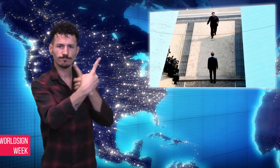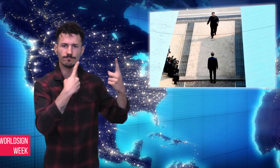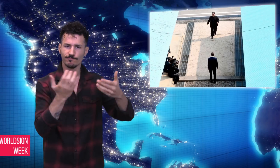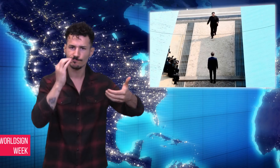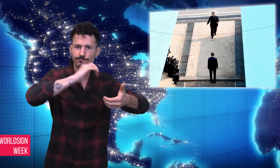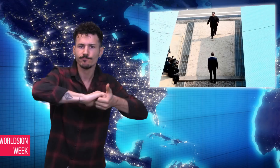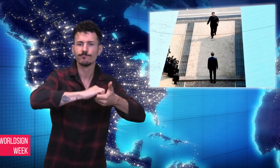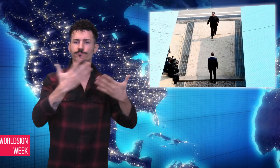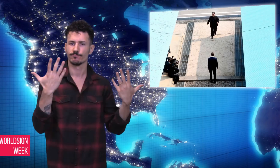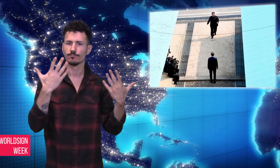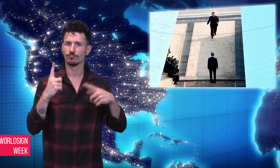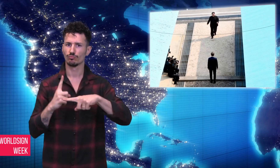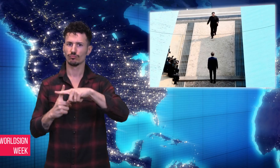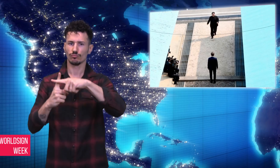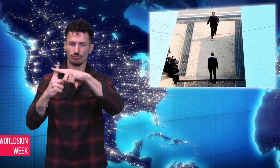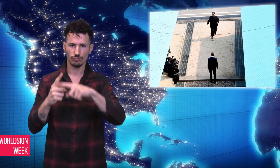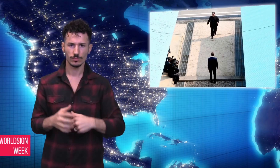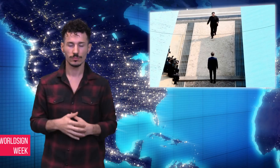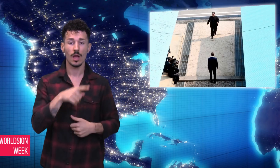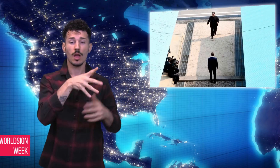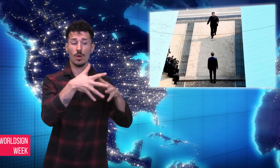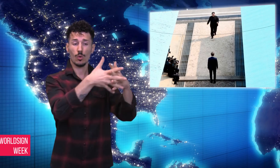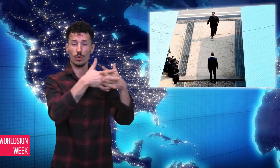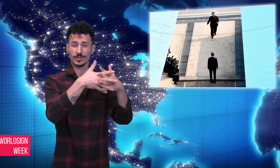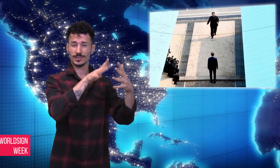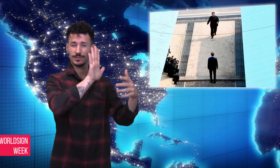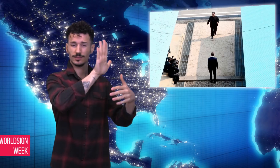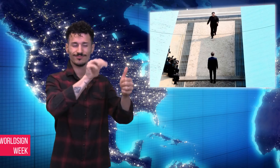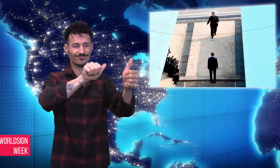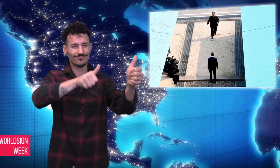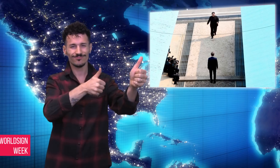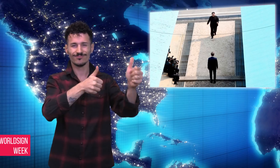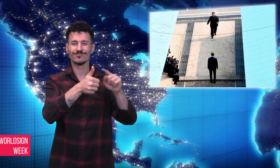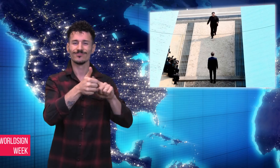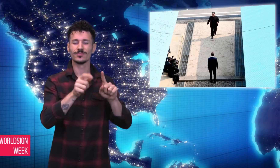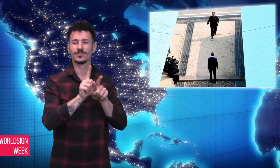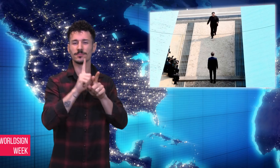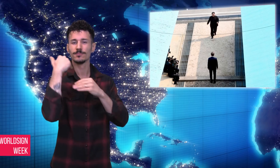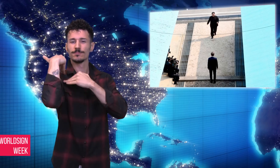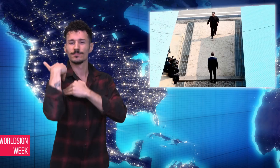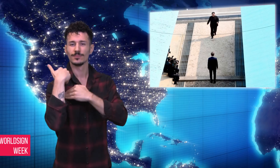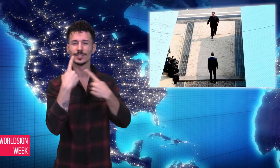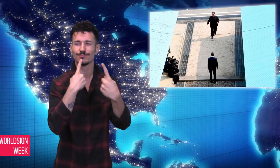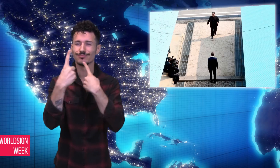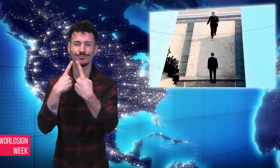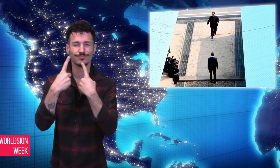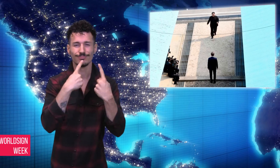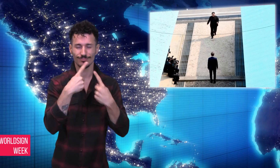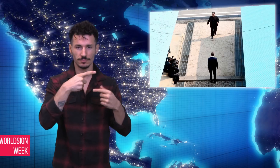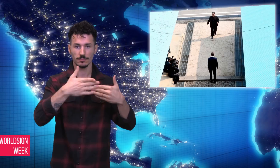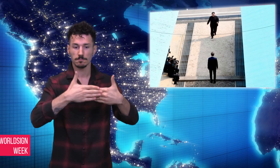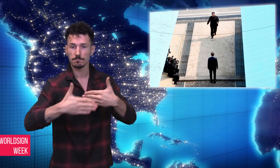the U.S. The U.S. Secretary of State will visit Pyongyang to try